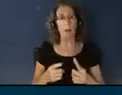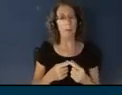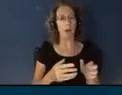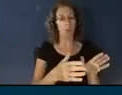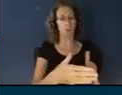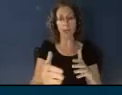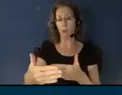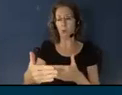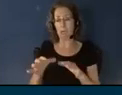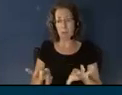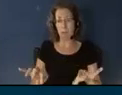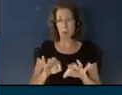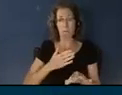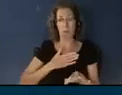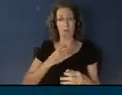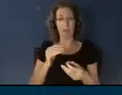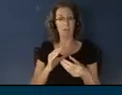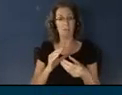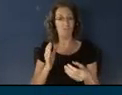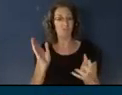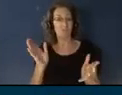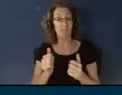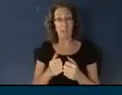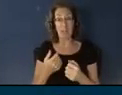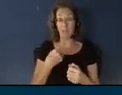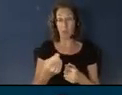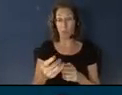part of my talk story, could I have one room for accessibility needs.